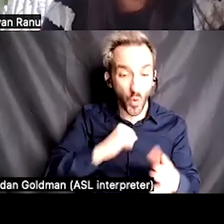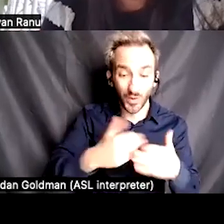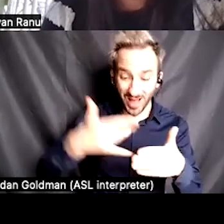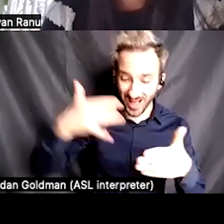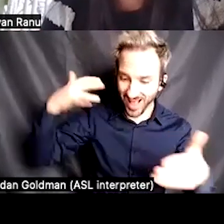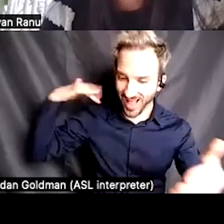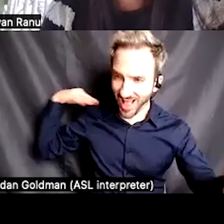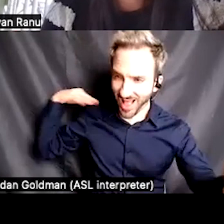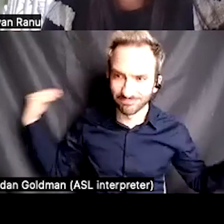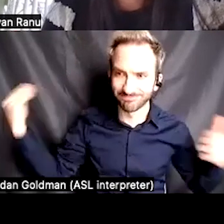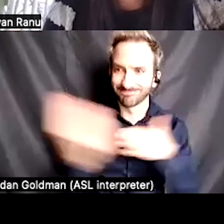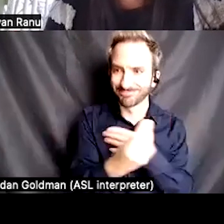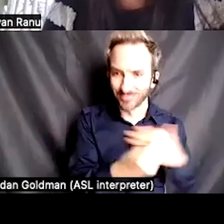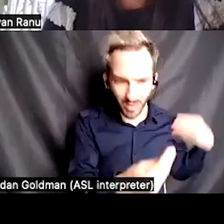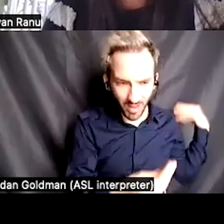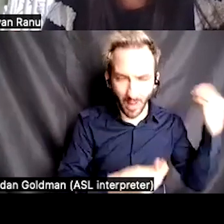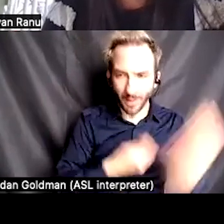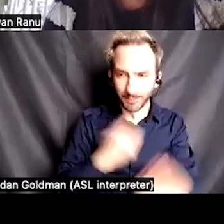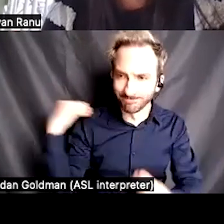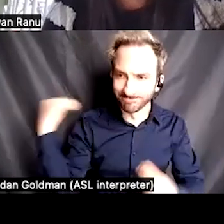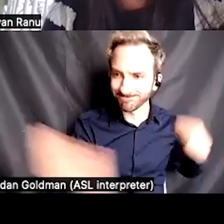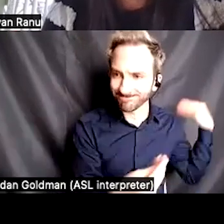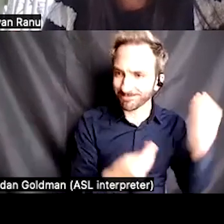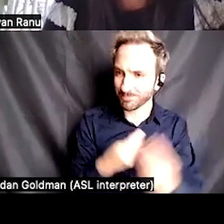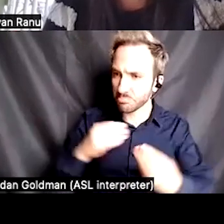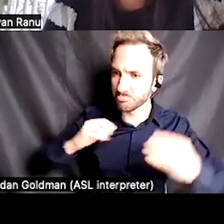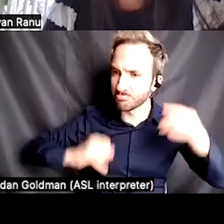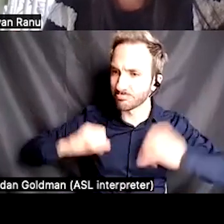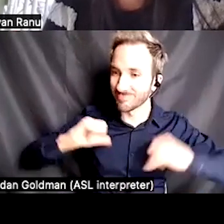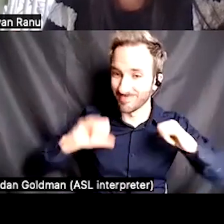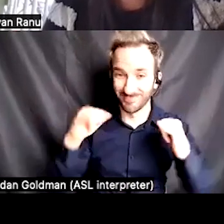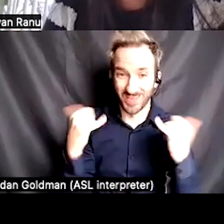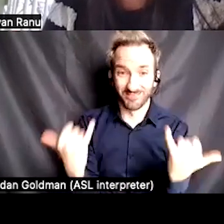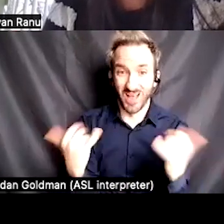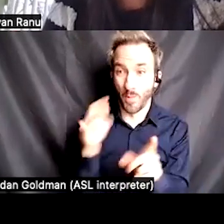taking on a lot of Nostalgiacore into pop culture. That's where we're seeing it the most.